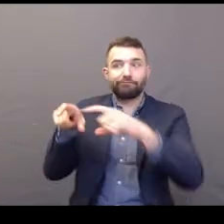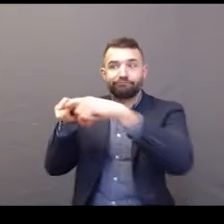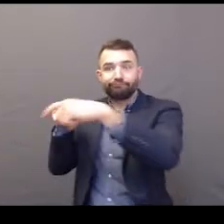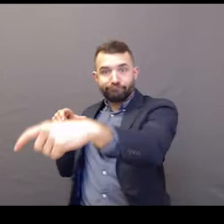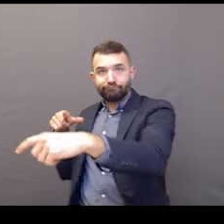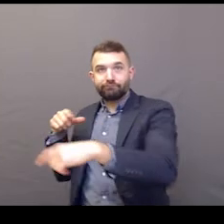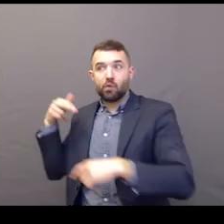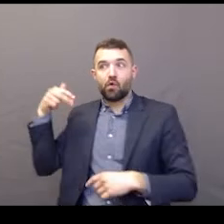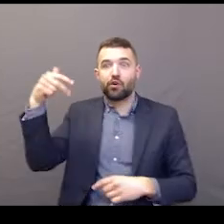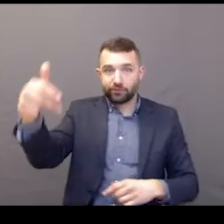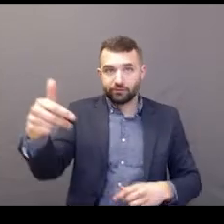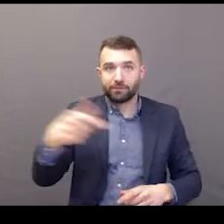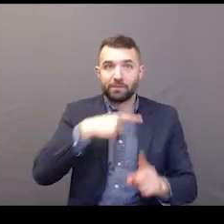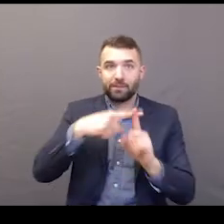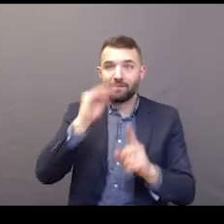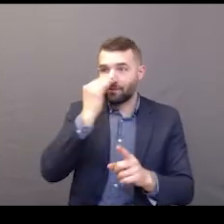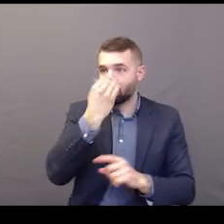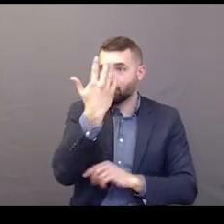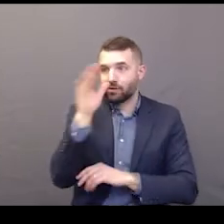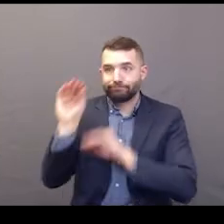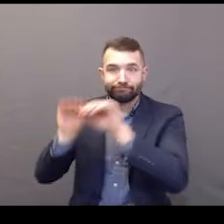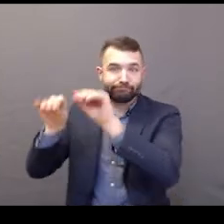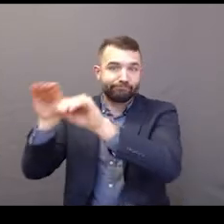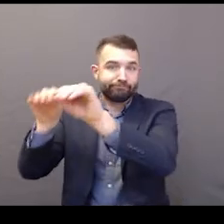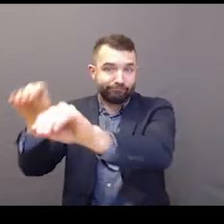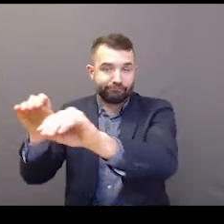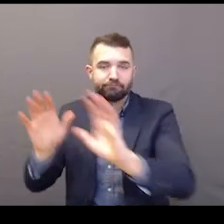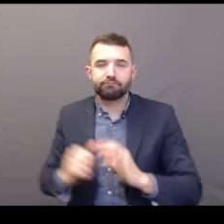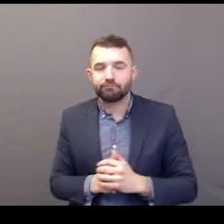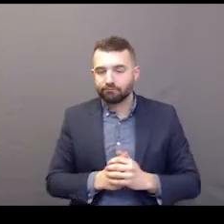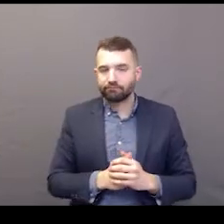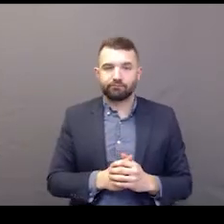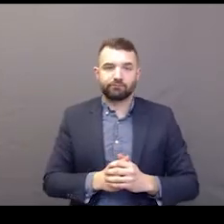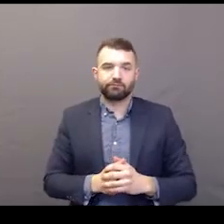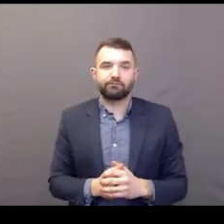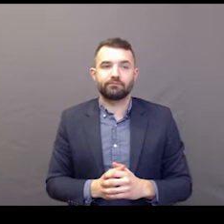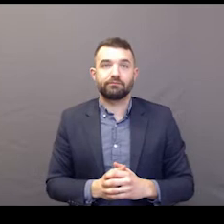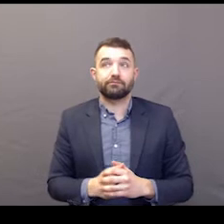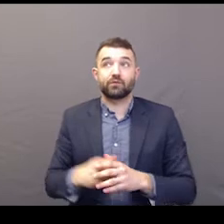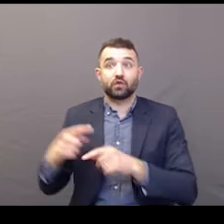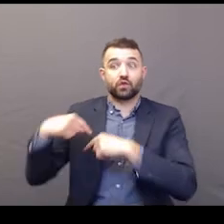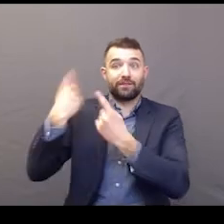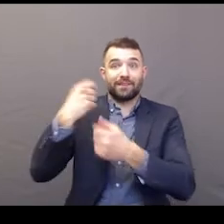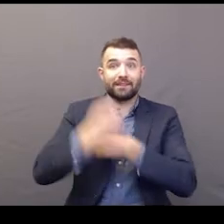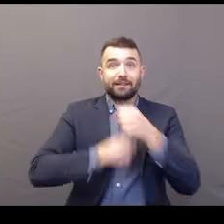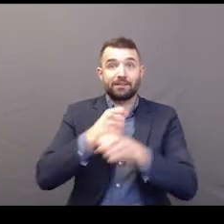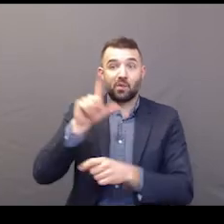of SR 522 where we widen the roadway. Since 2019 we have refined the design